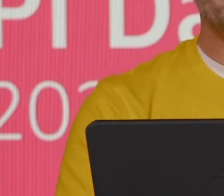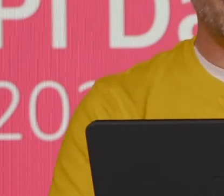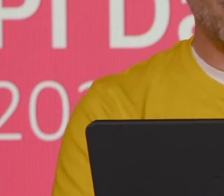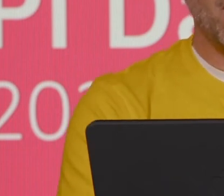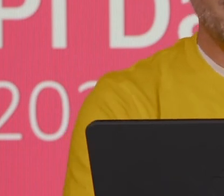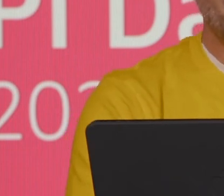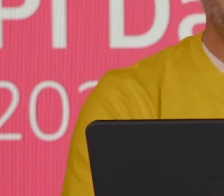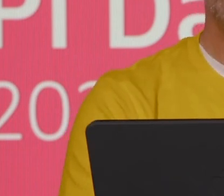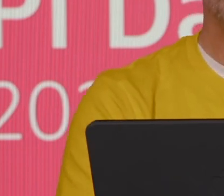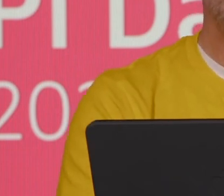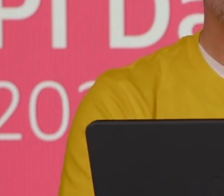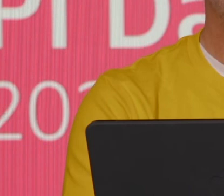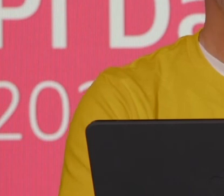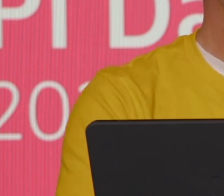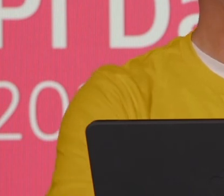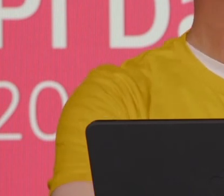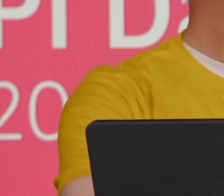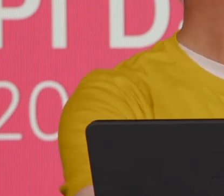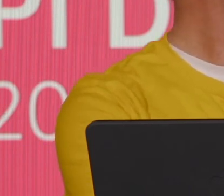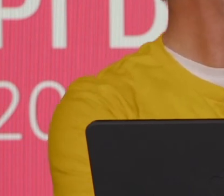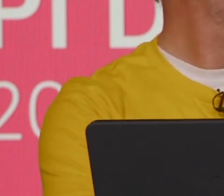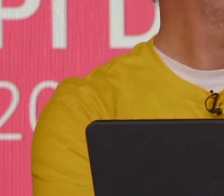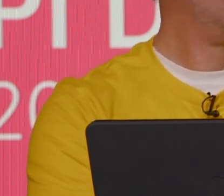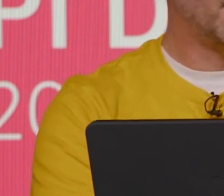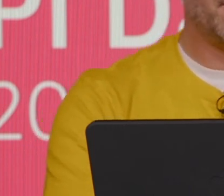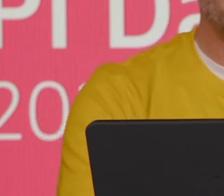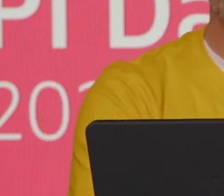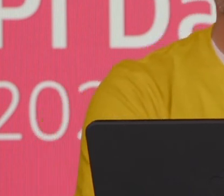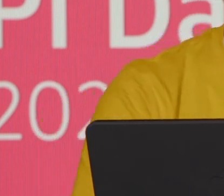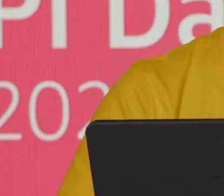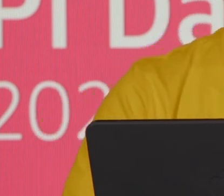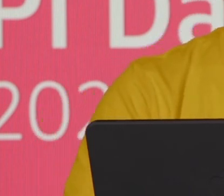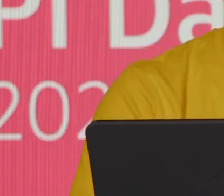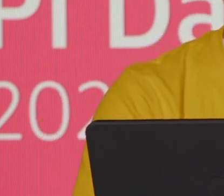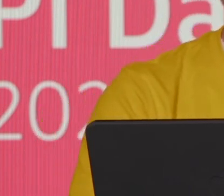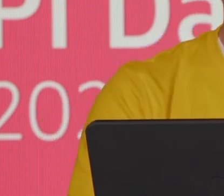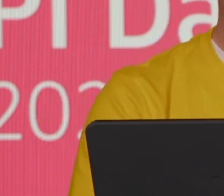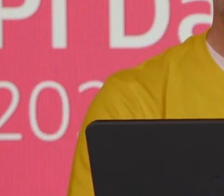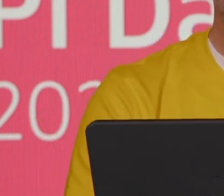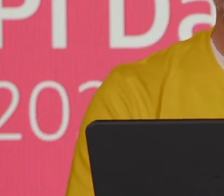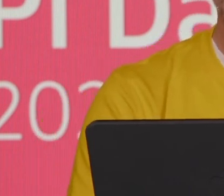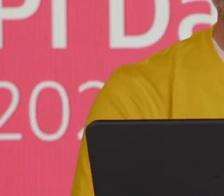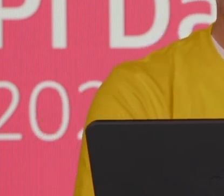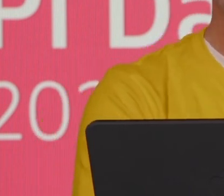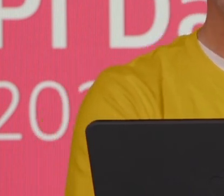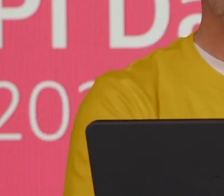So basically, the pies are gonna be first come, first served. There are limited quantities starting today